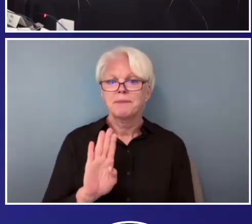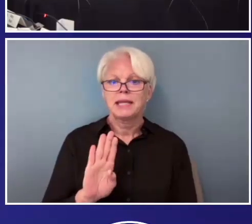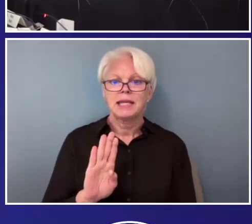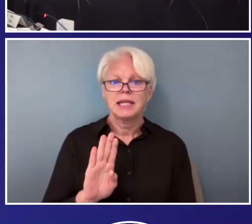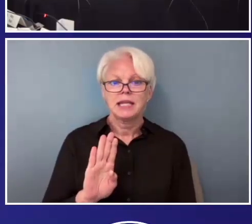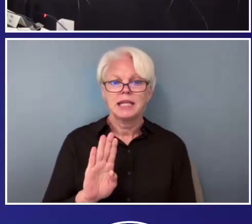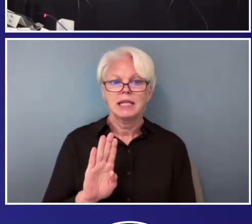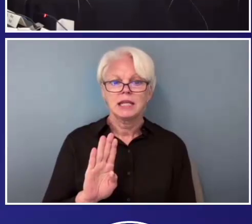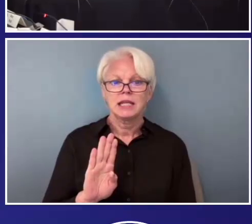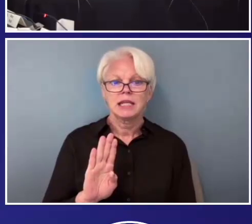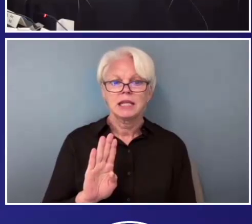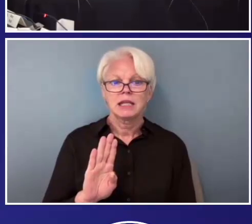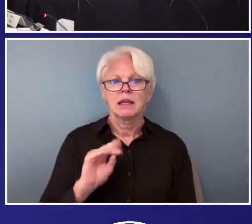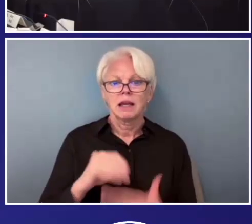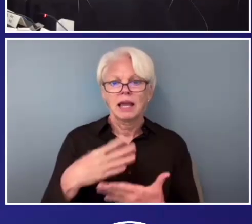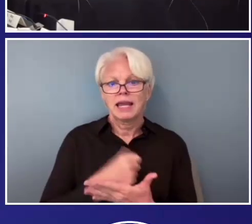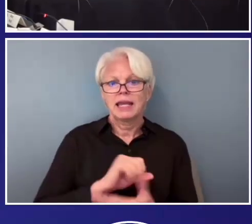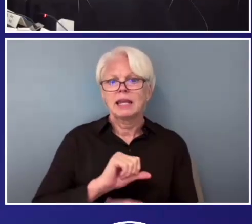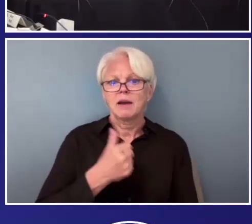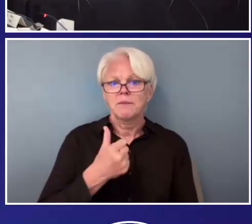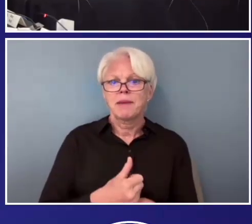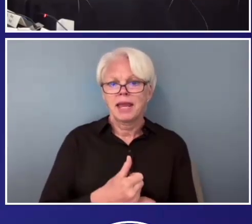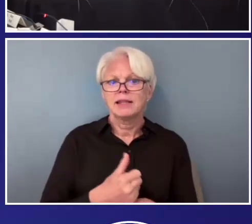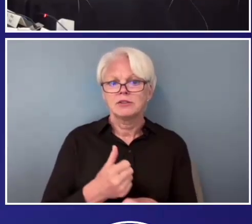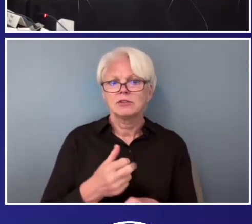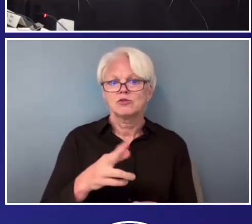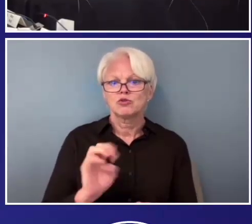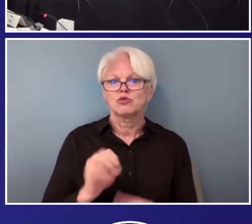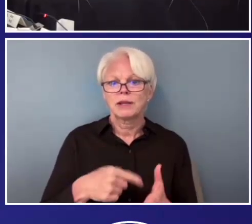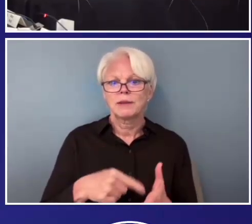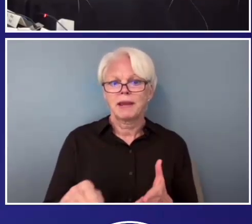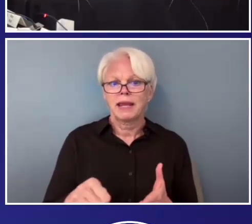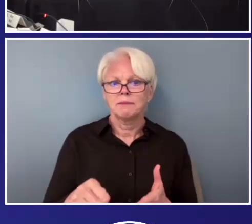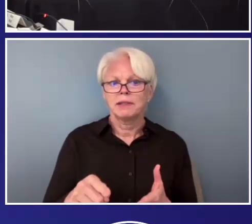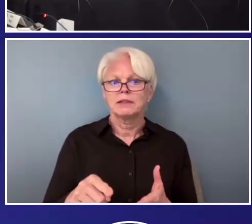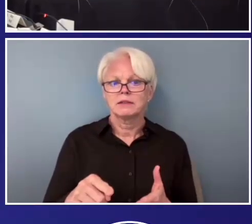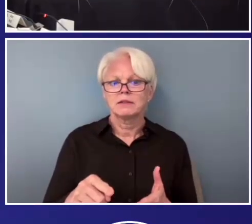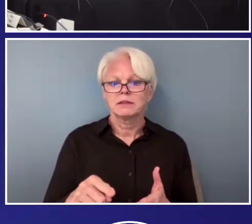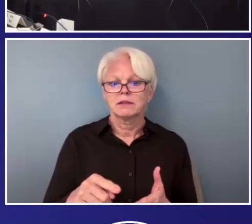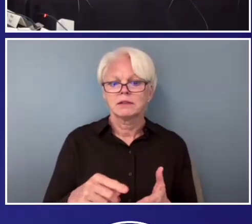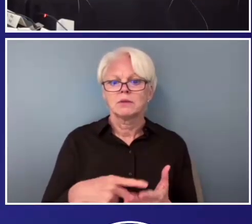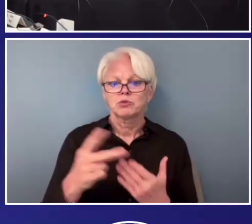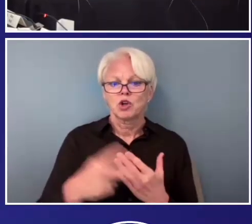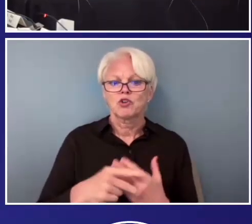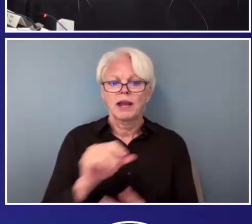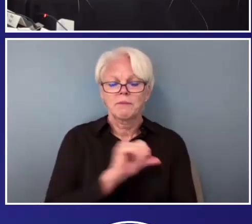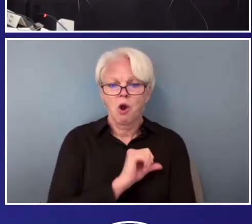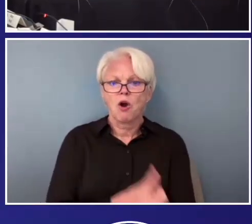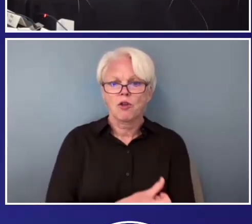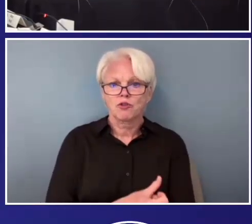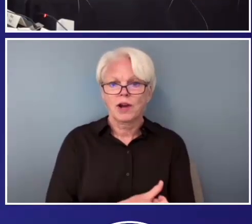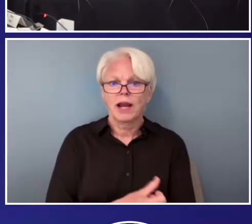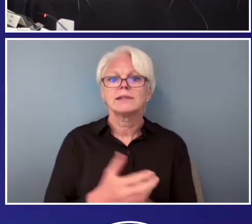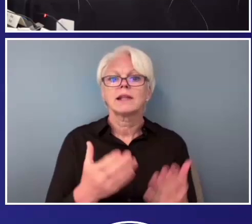which is Income Based Repayment program authorized. In paragraph (1) of that